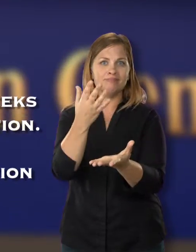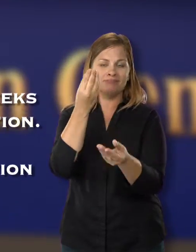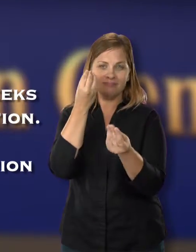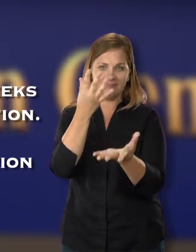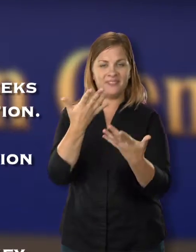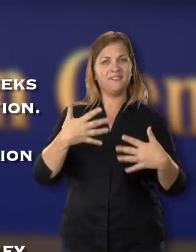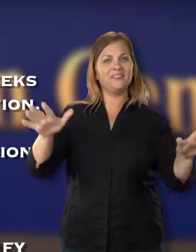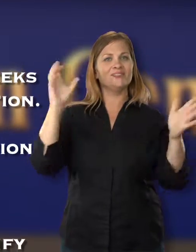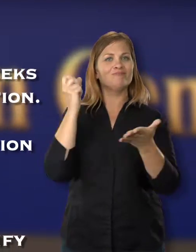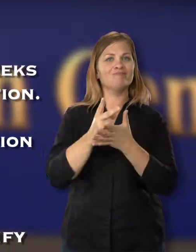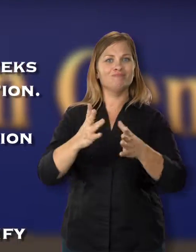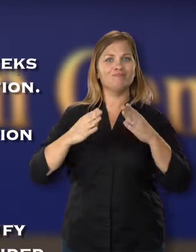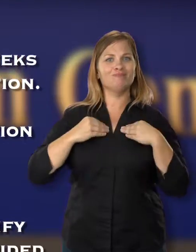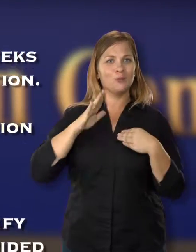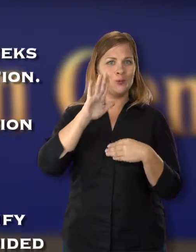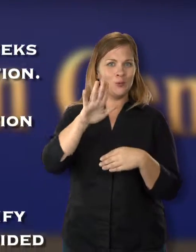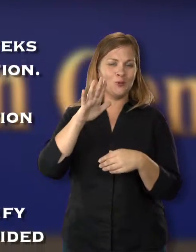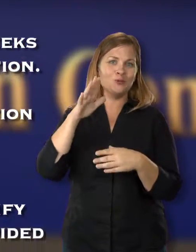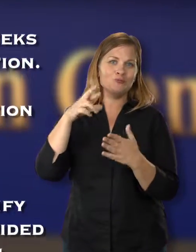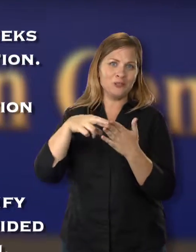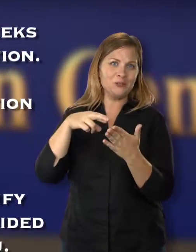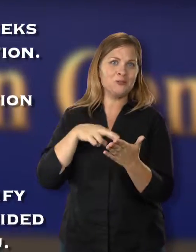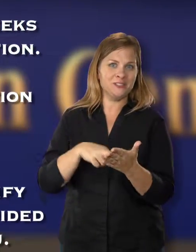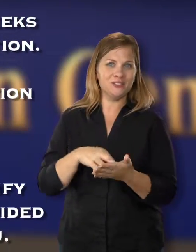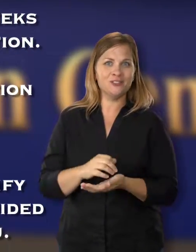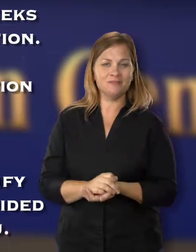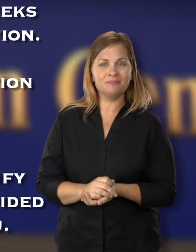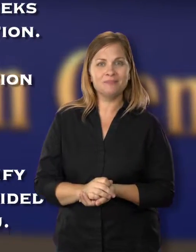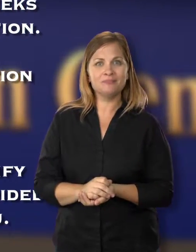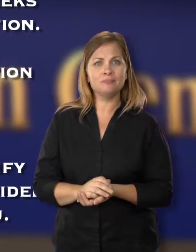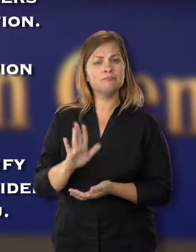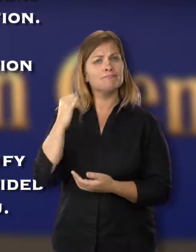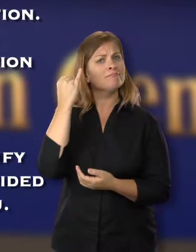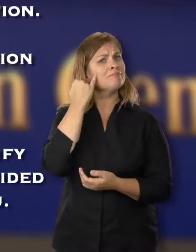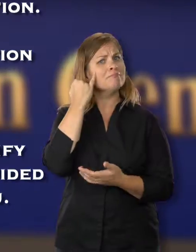You will get a notification when they process your application.